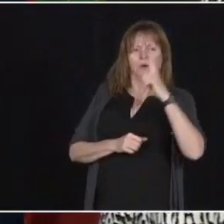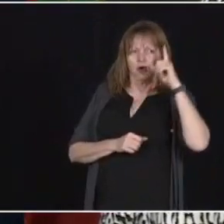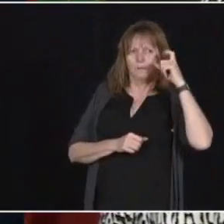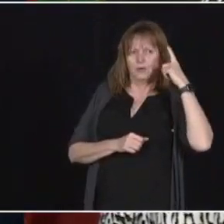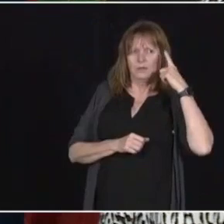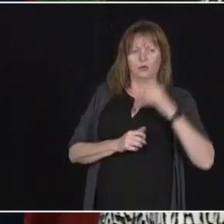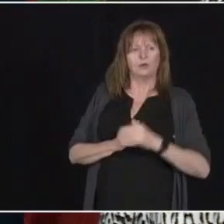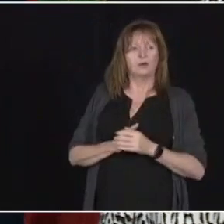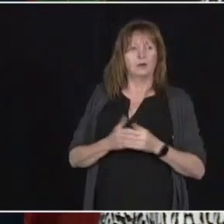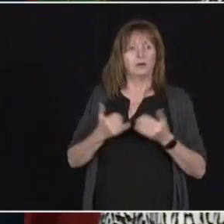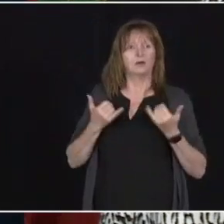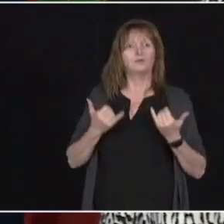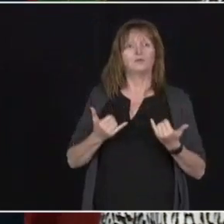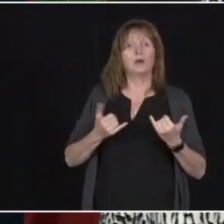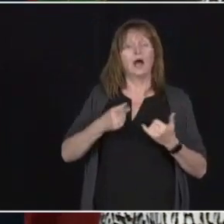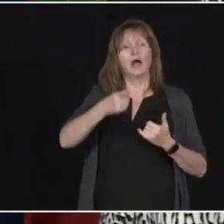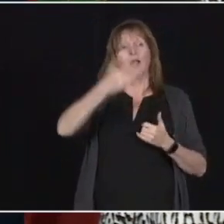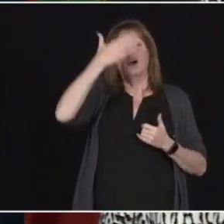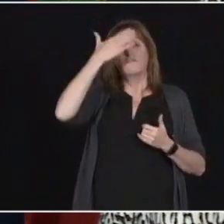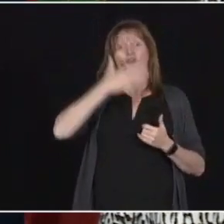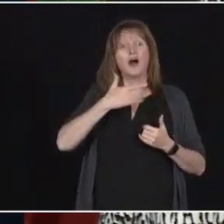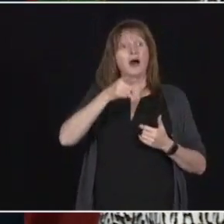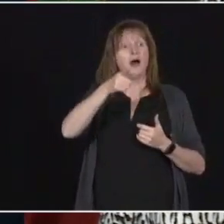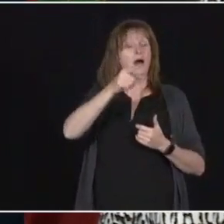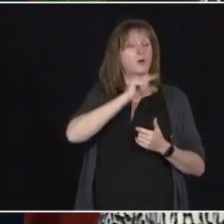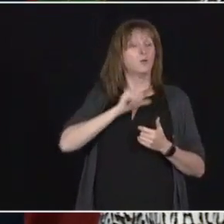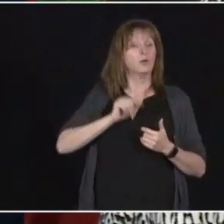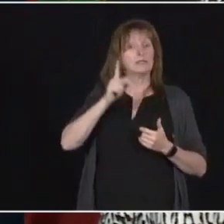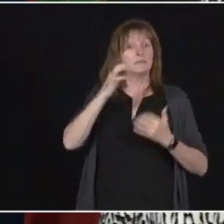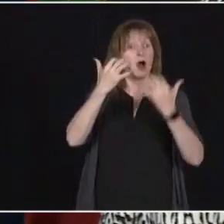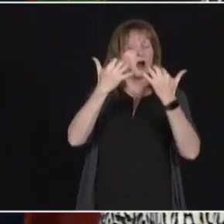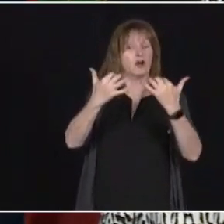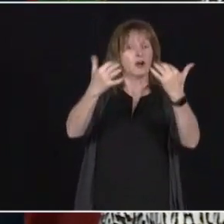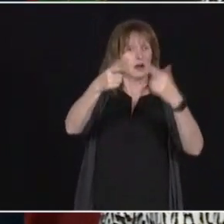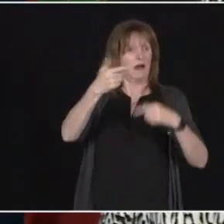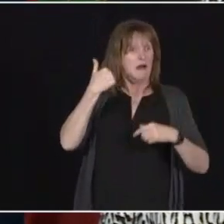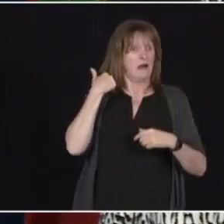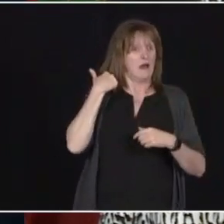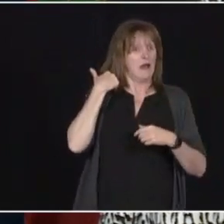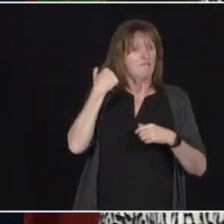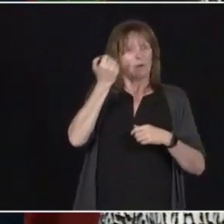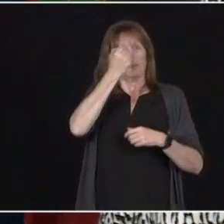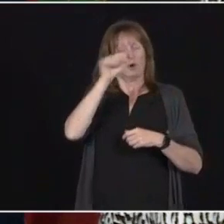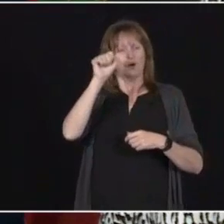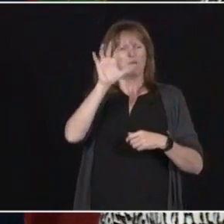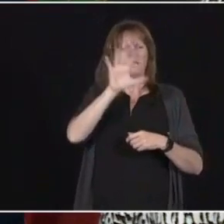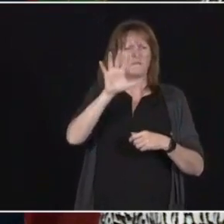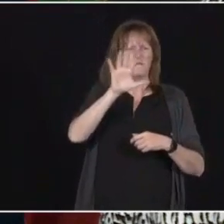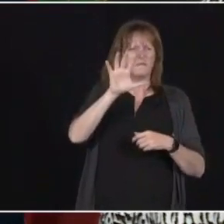Question for Premier Ford, first of all, today we saw another small protest outside of the Ontario legislature, where there was a small